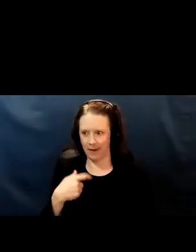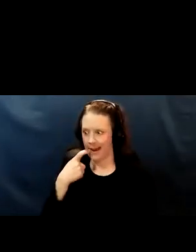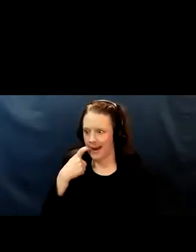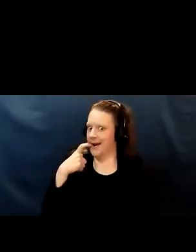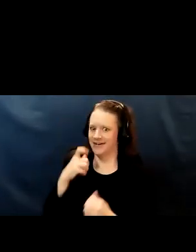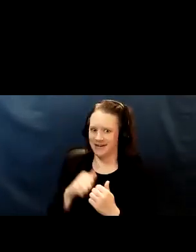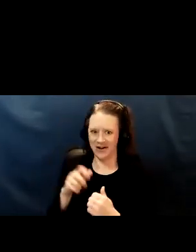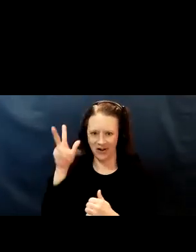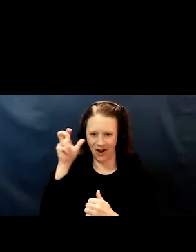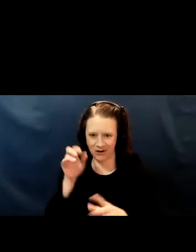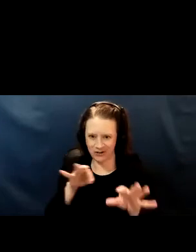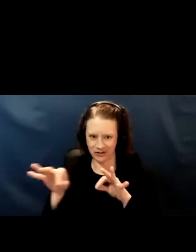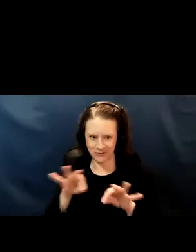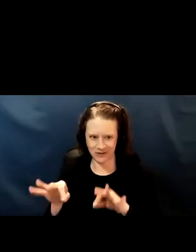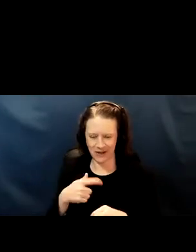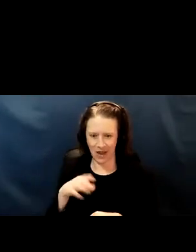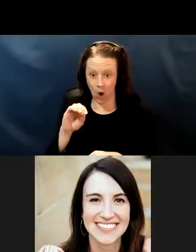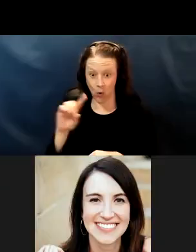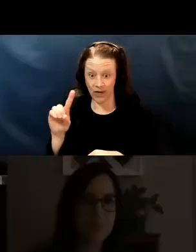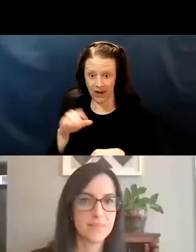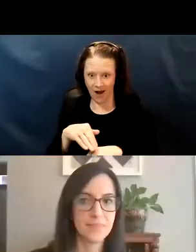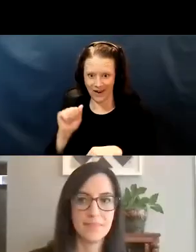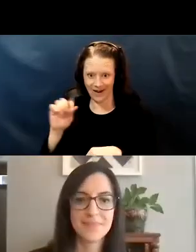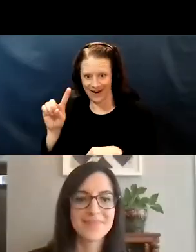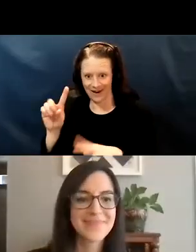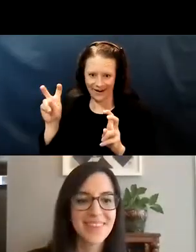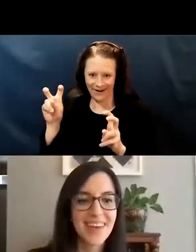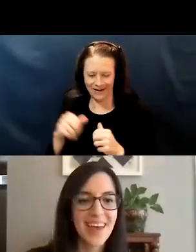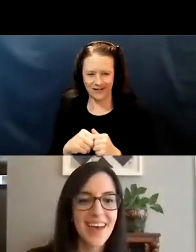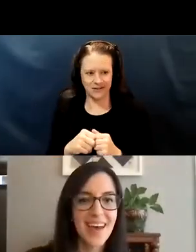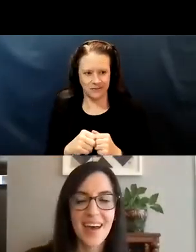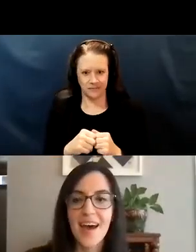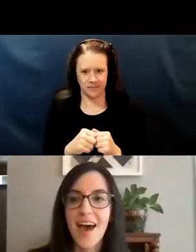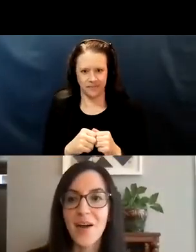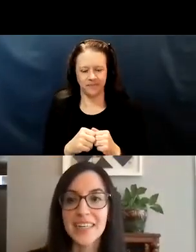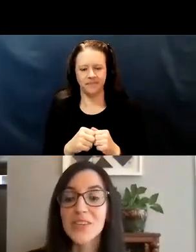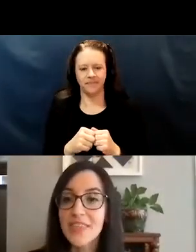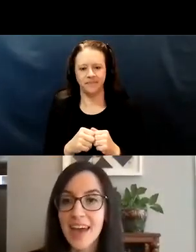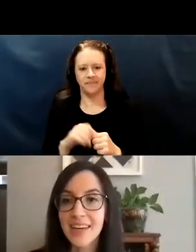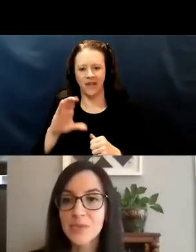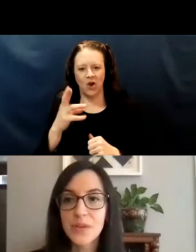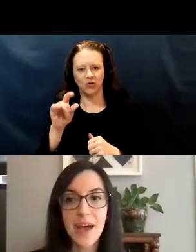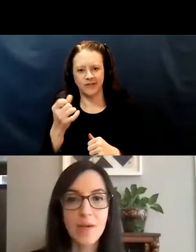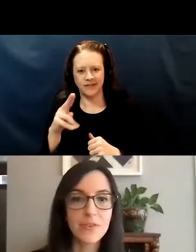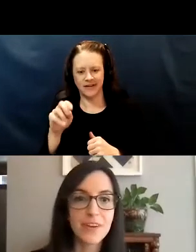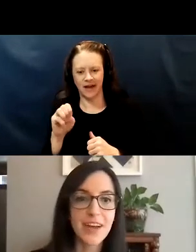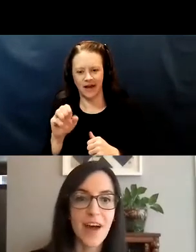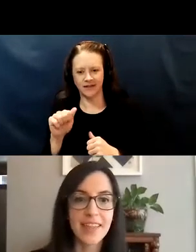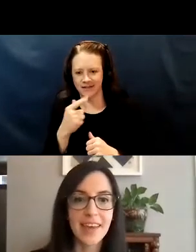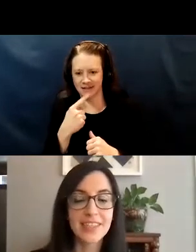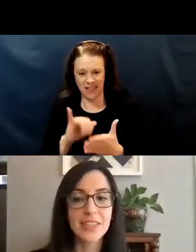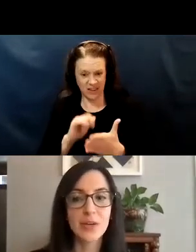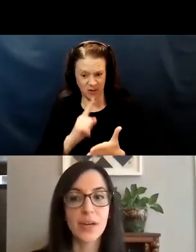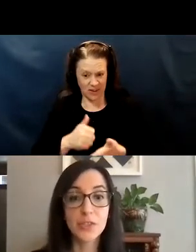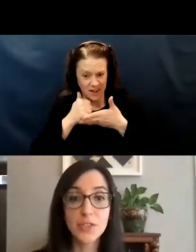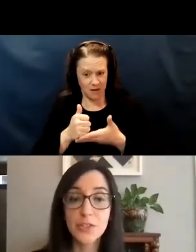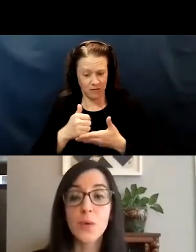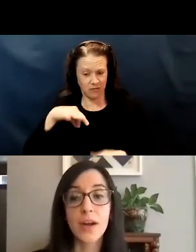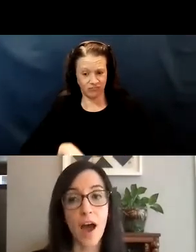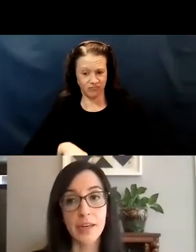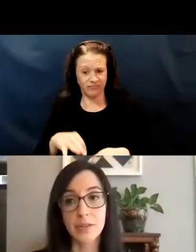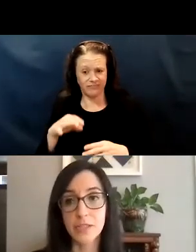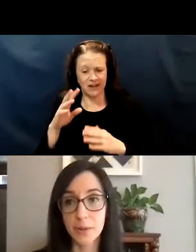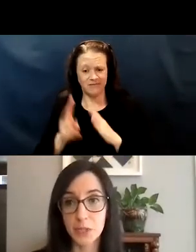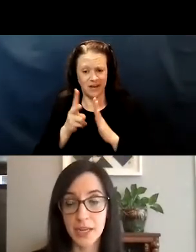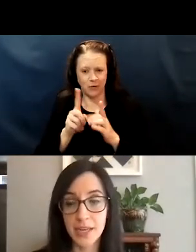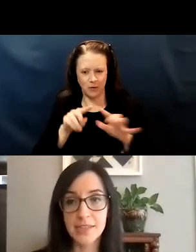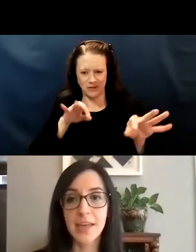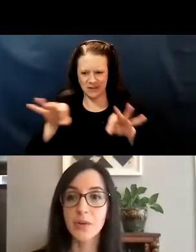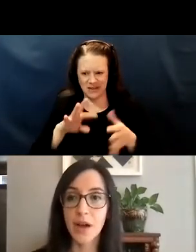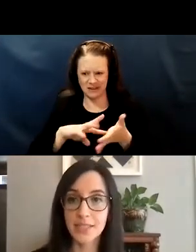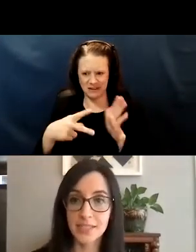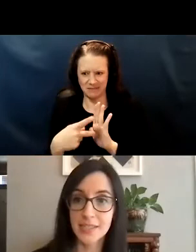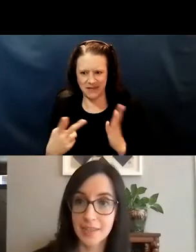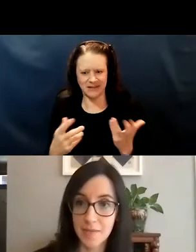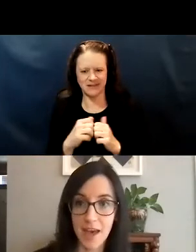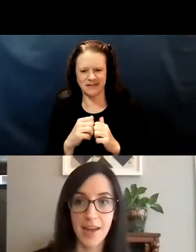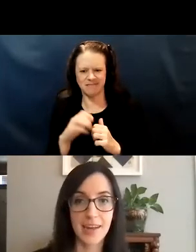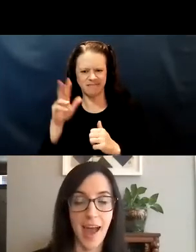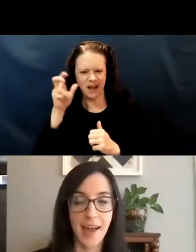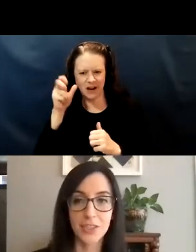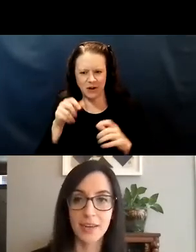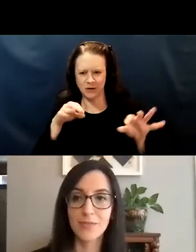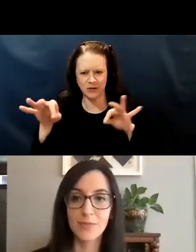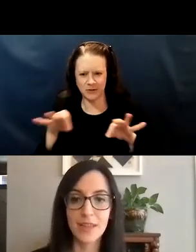is a helpful video to introduce what audio description. And you got to see that with